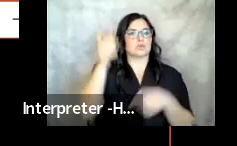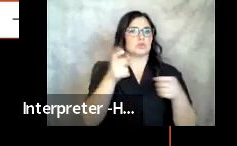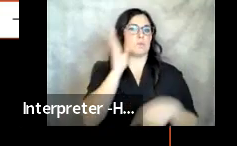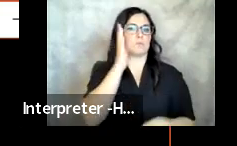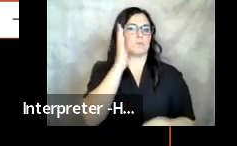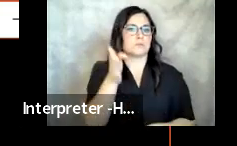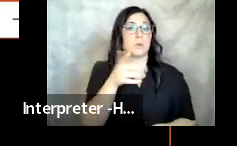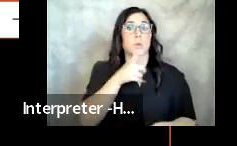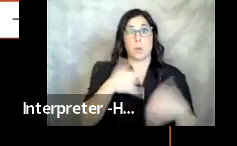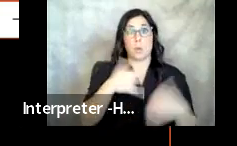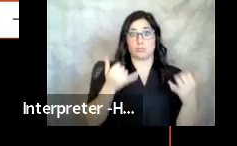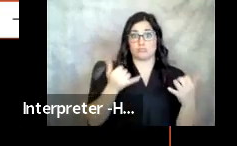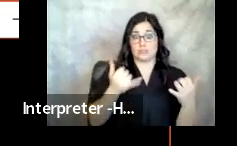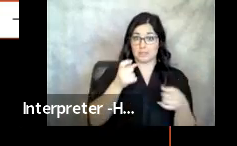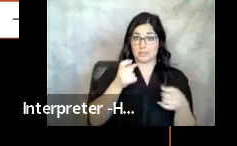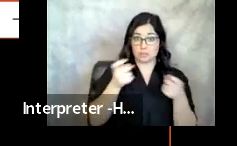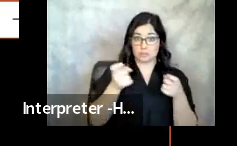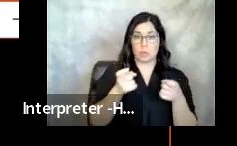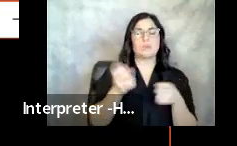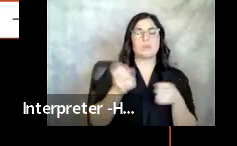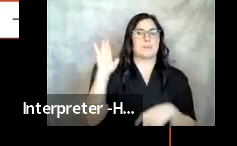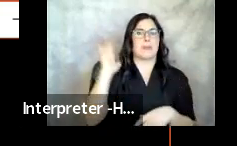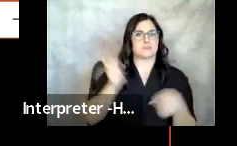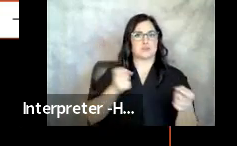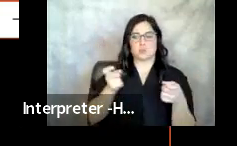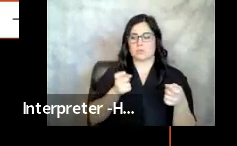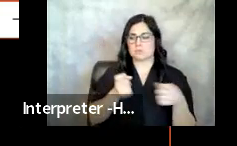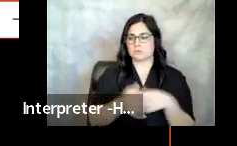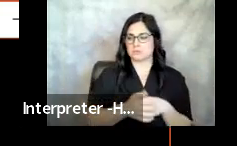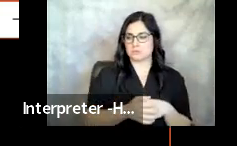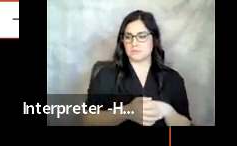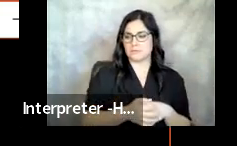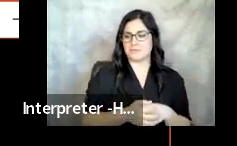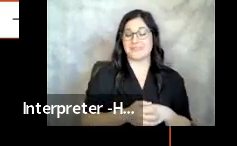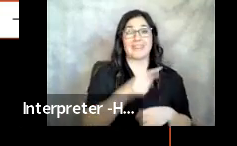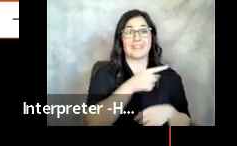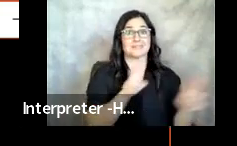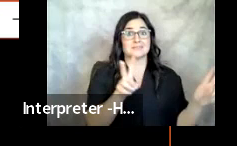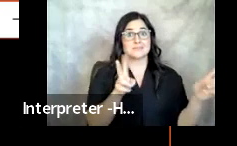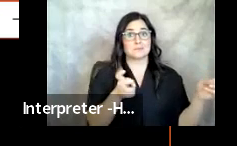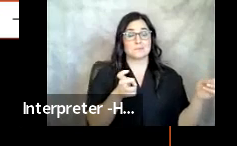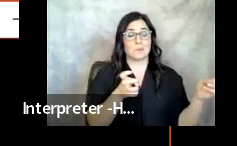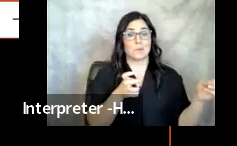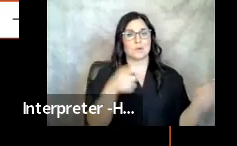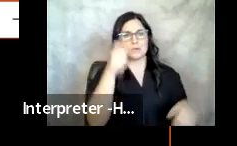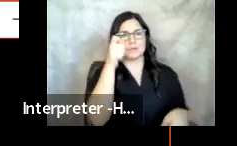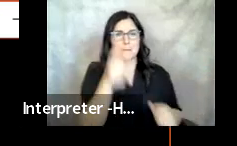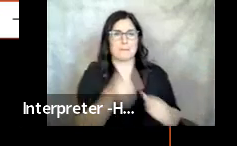the present controls the past? What this quote is, if you remember from 1984.